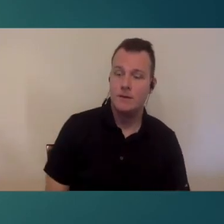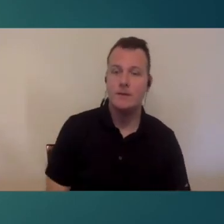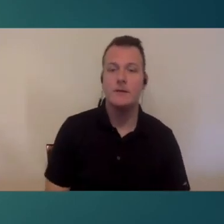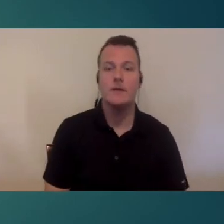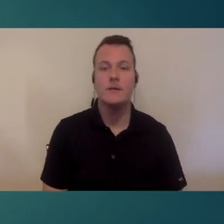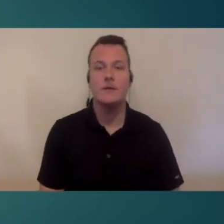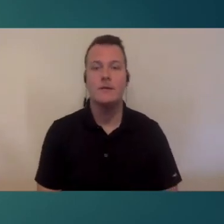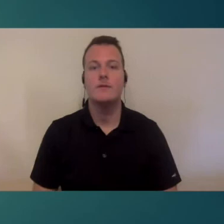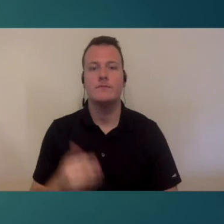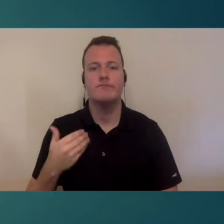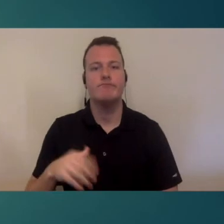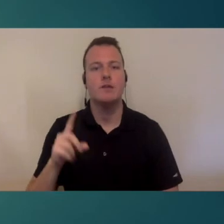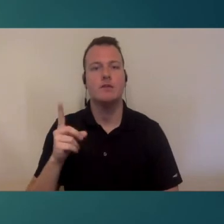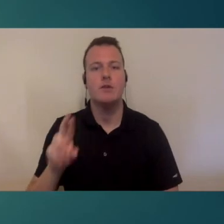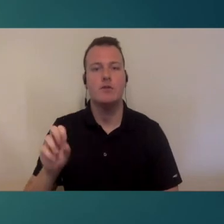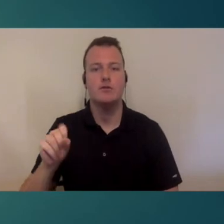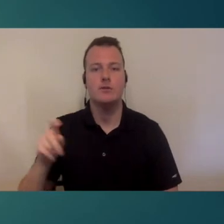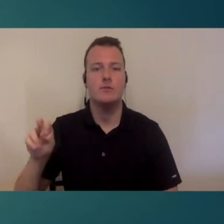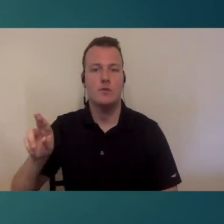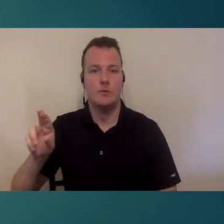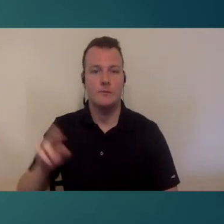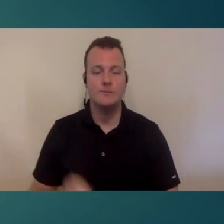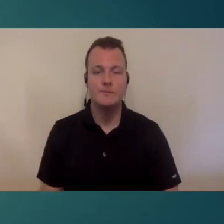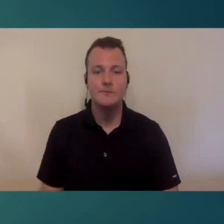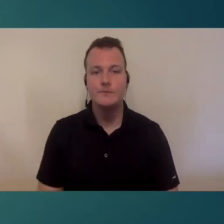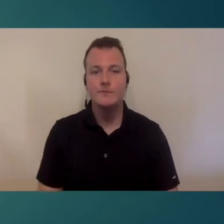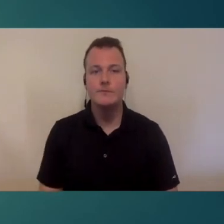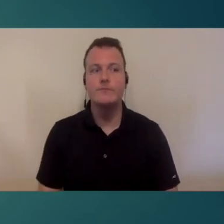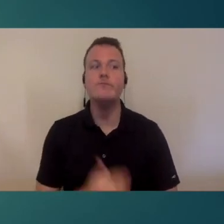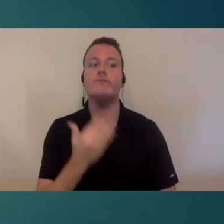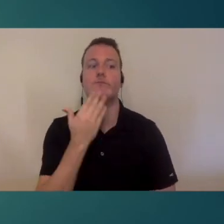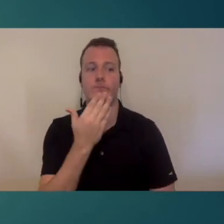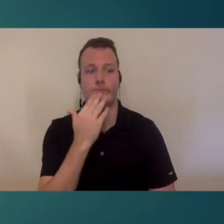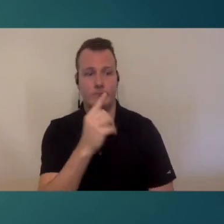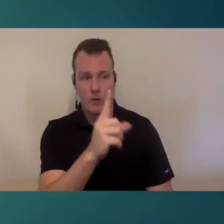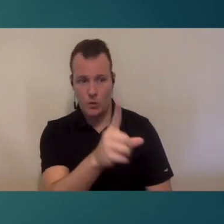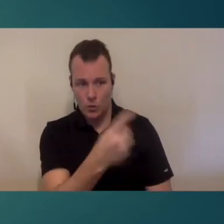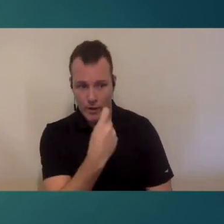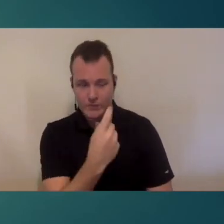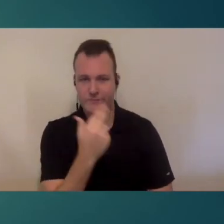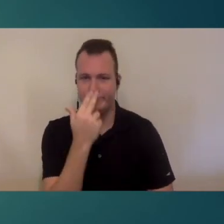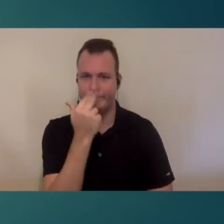Sure, so this is Dr. Spoor. That's a great question, and it's funny because